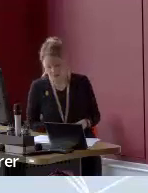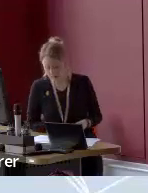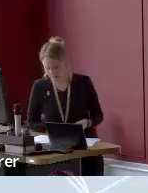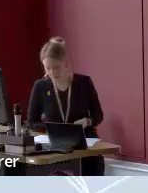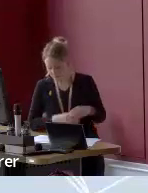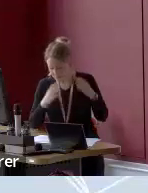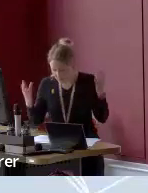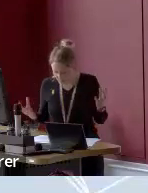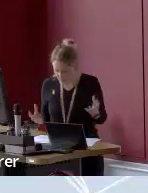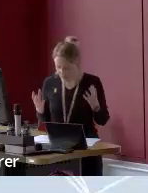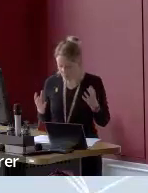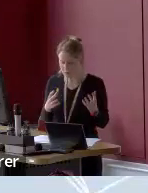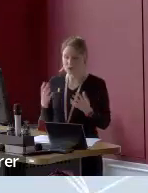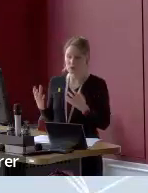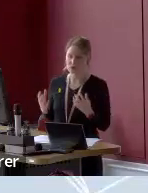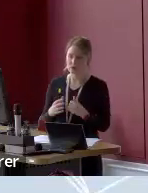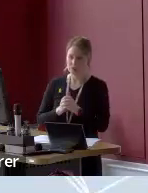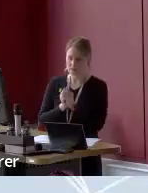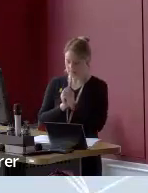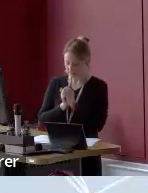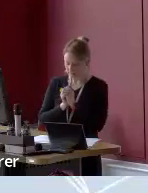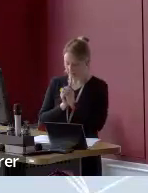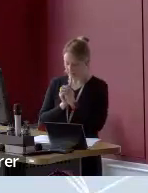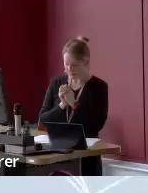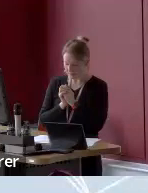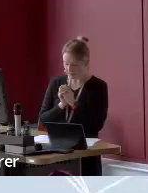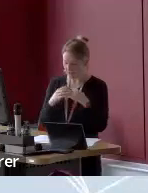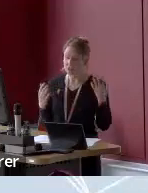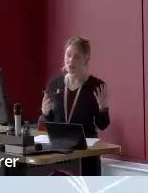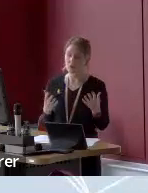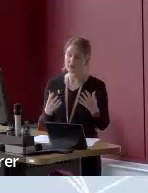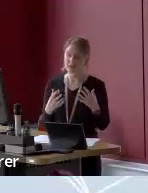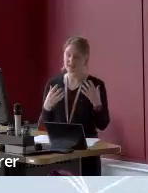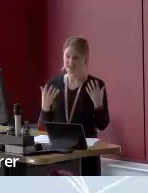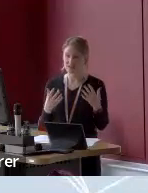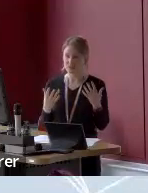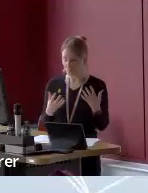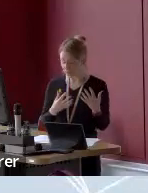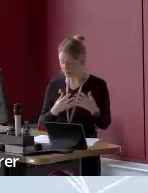inclusive research approach across the university encouraging colleagues to consider the way